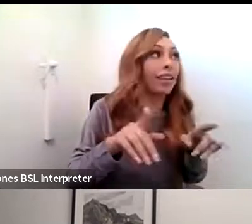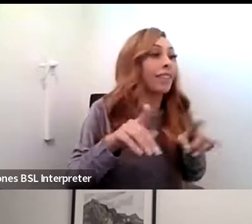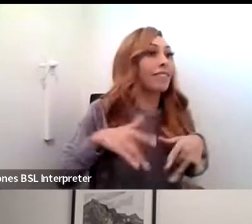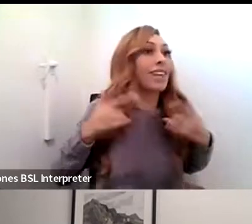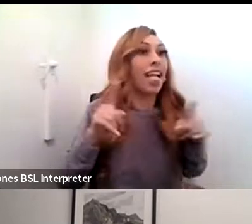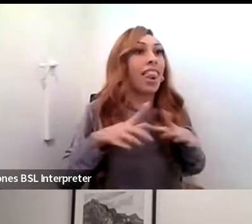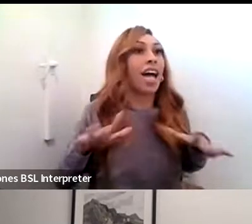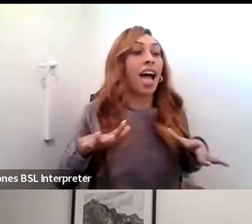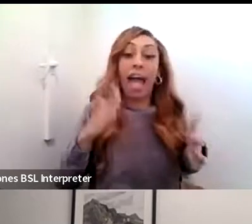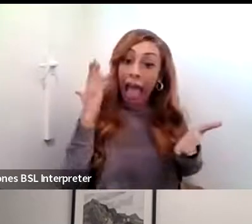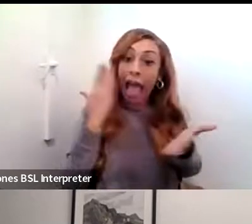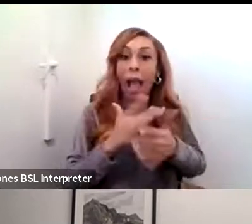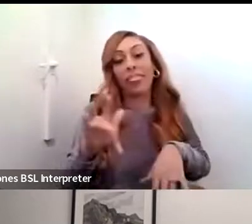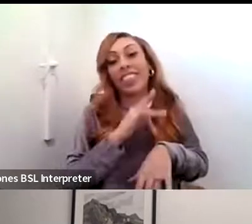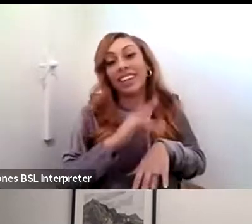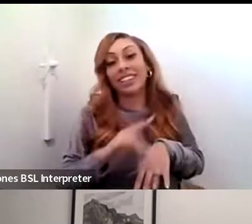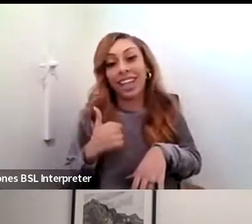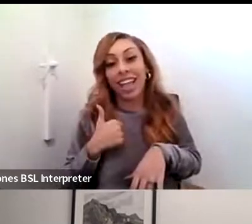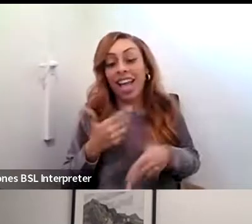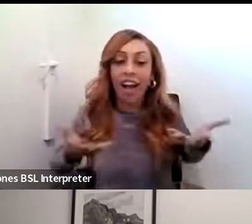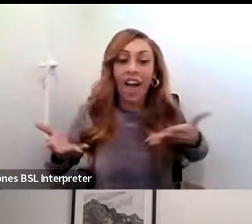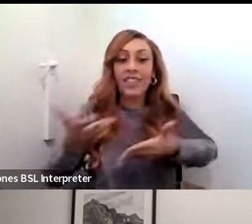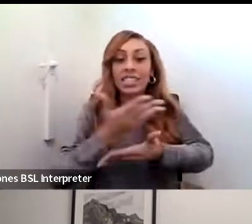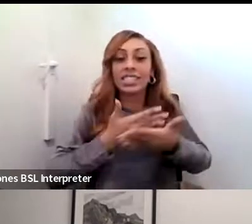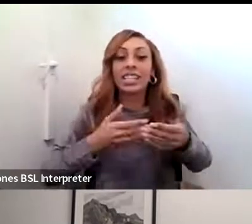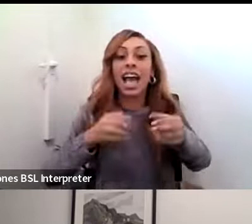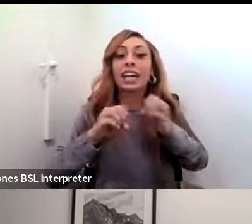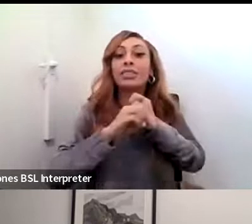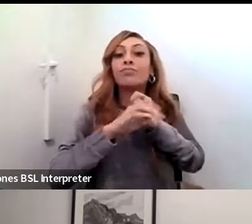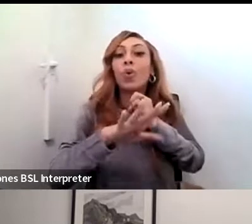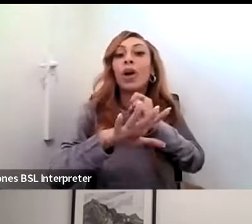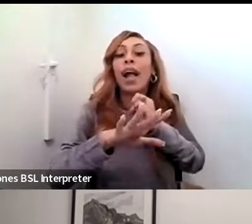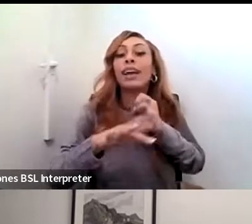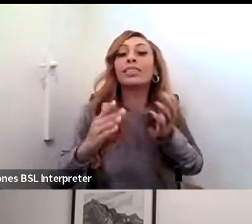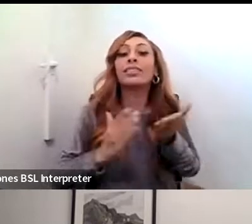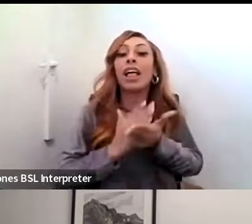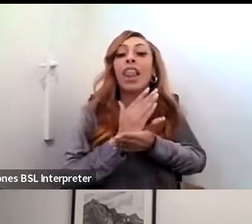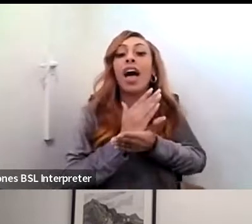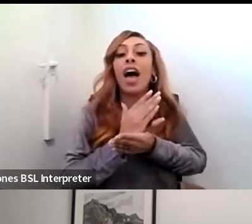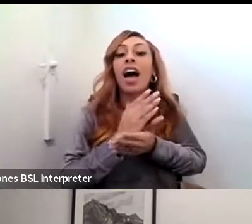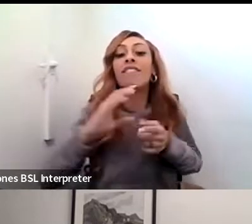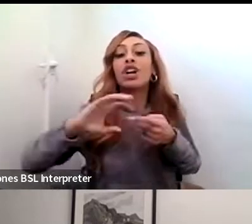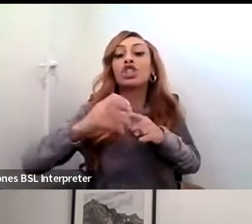And when we did A Conversation, we broadcast it live from a theatre called Stone Nest in Central London,